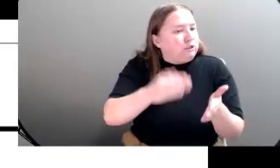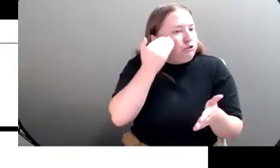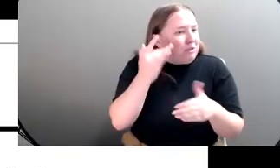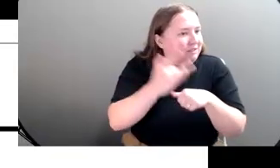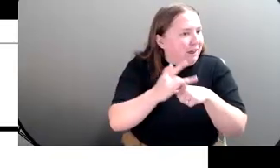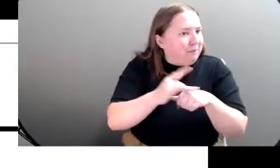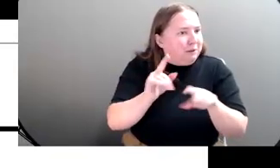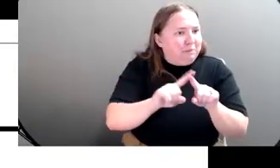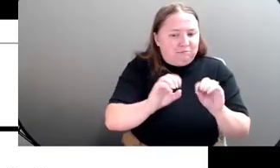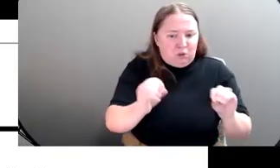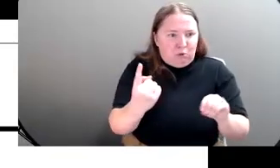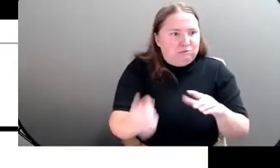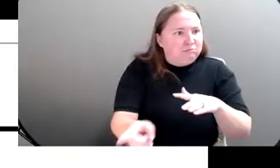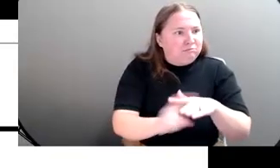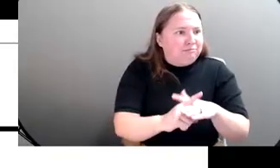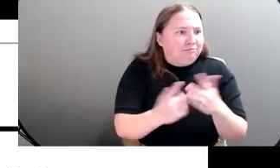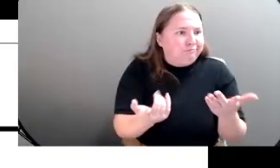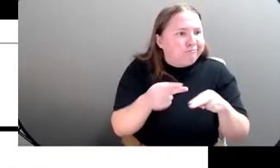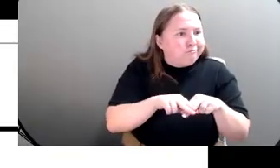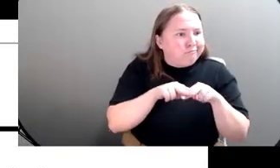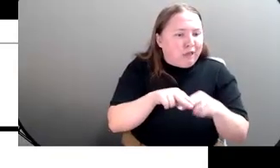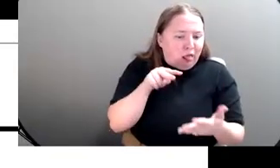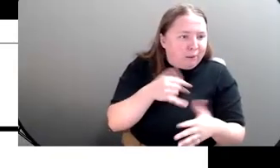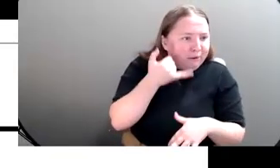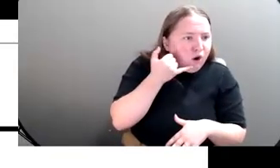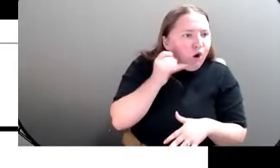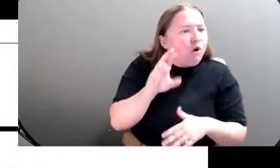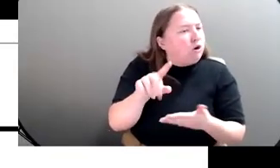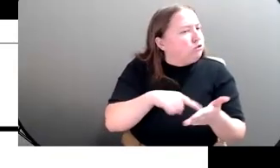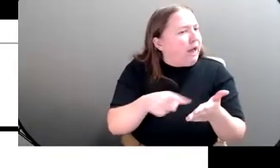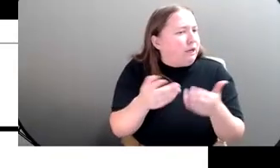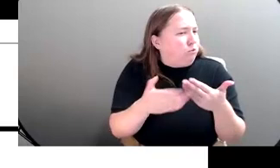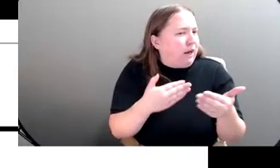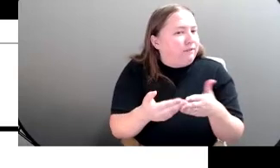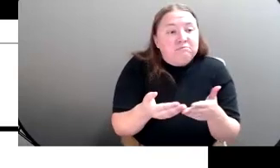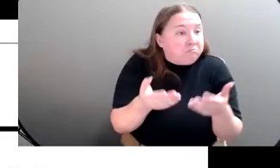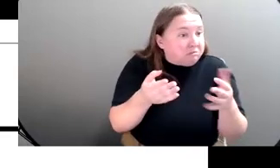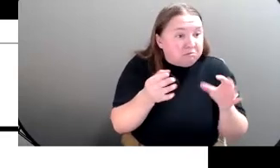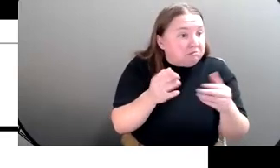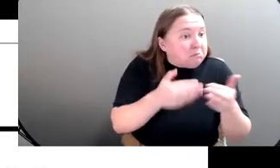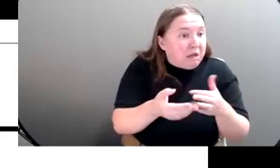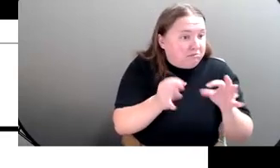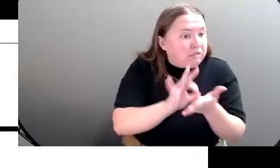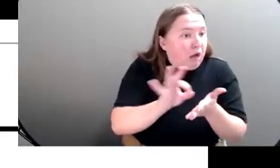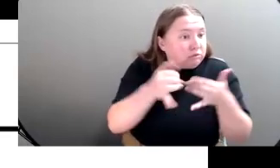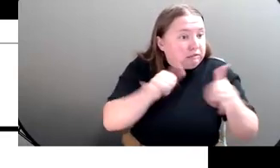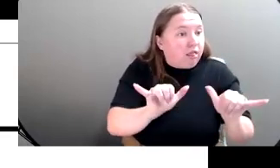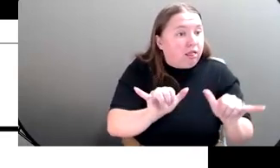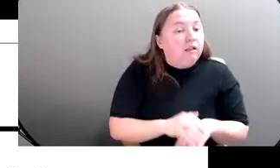I'm just sitting there, you know, looking at my phone or doing grading or whatever. It doesn't matter, that counts. That counts. So if you are